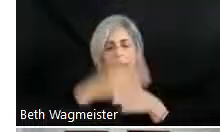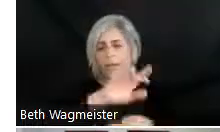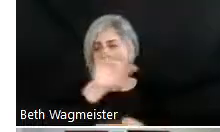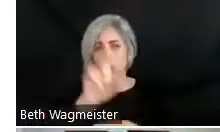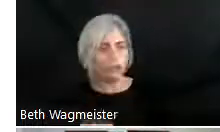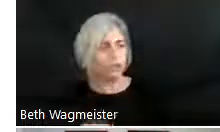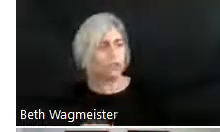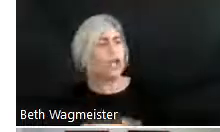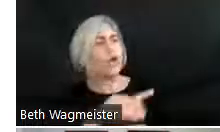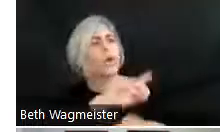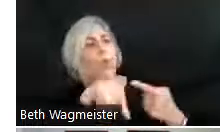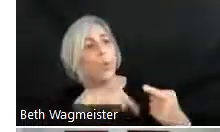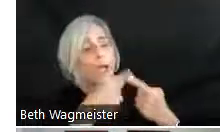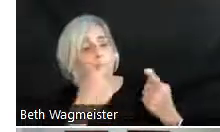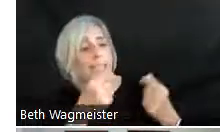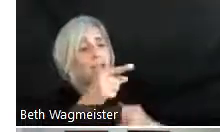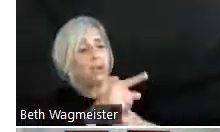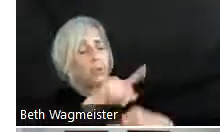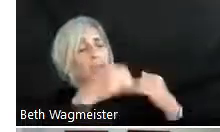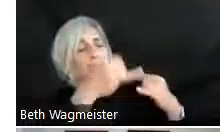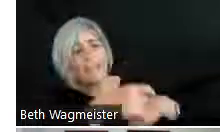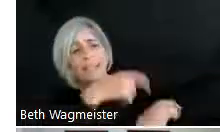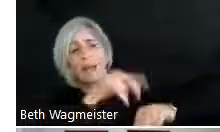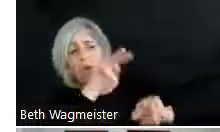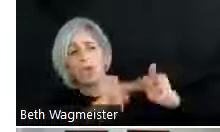when did you, things like when was the last time that we looked at that accessibility